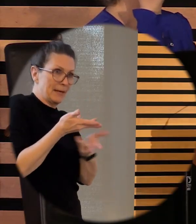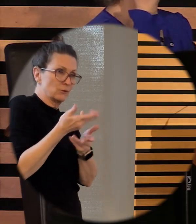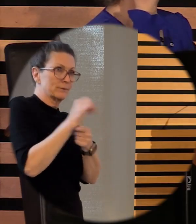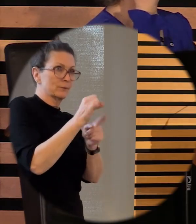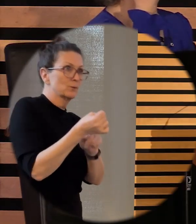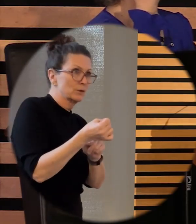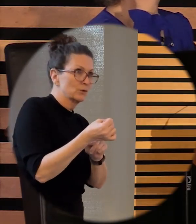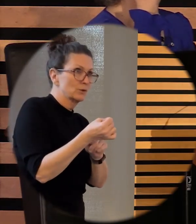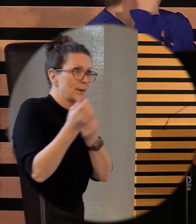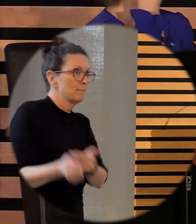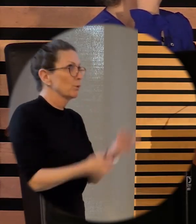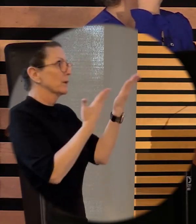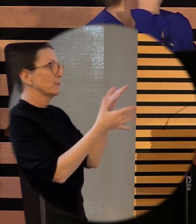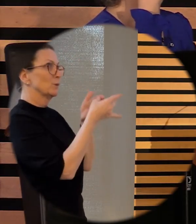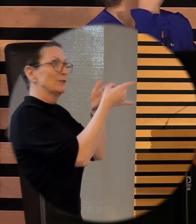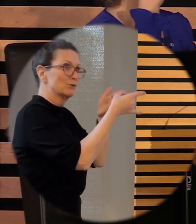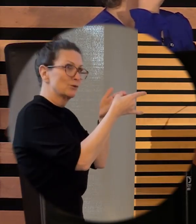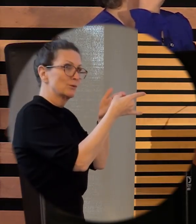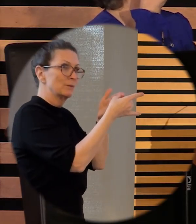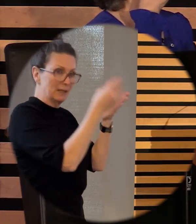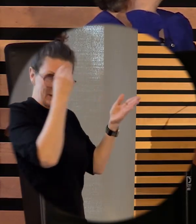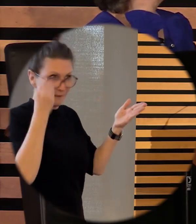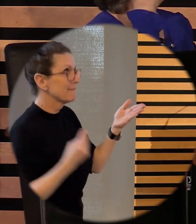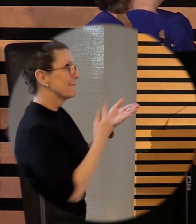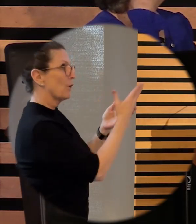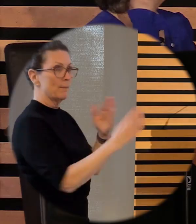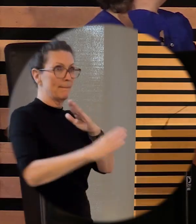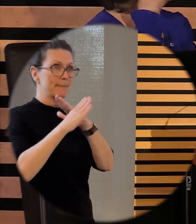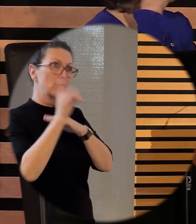those facilities to those in leadership to share with them some of the barriers you're noticing